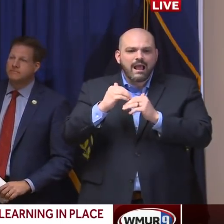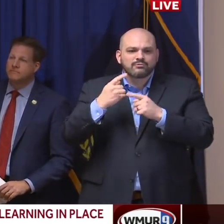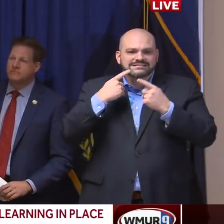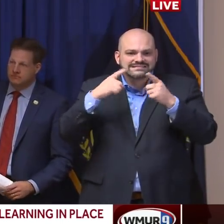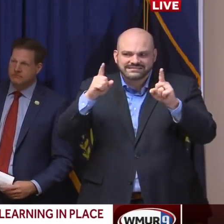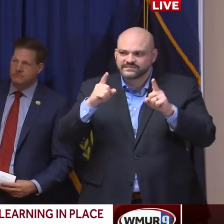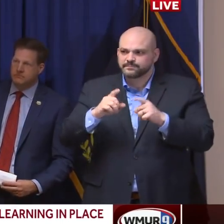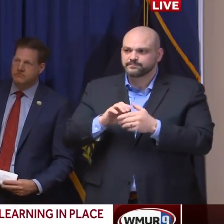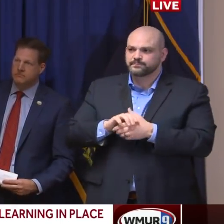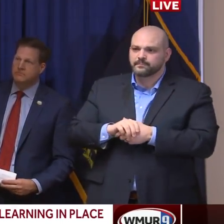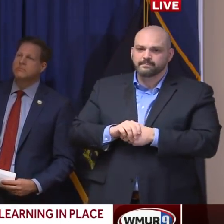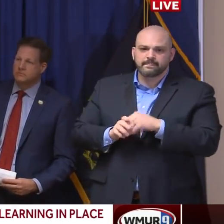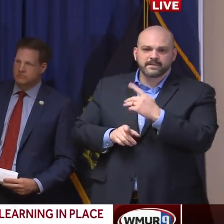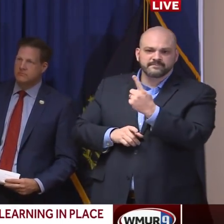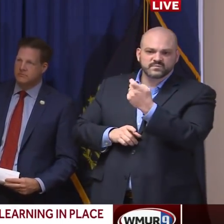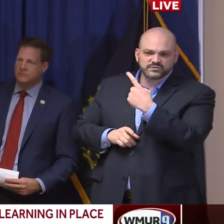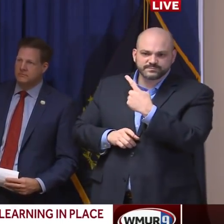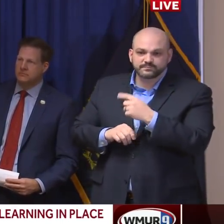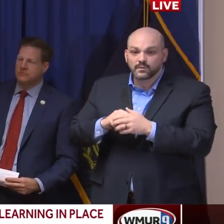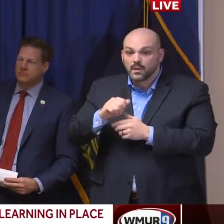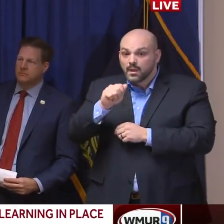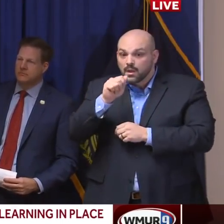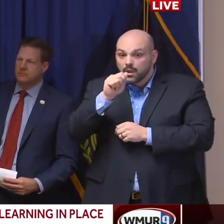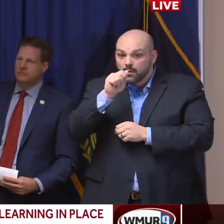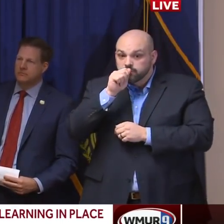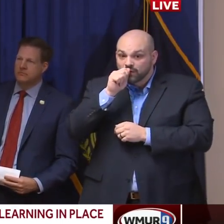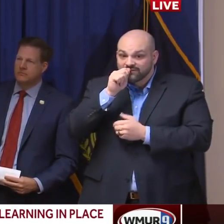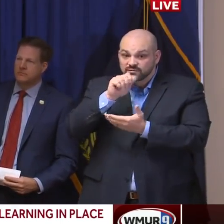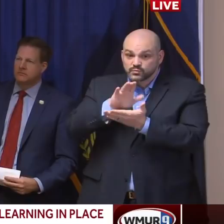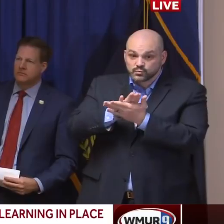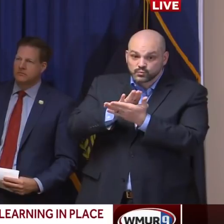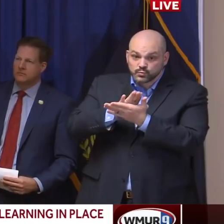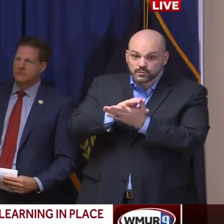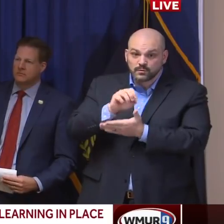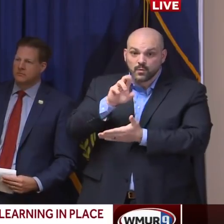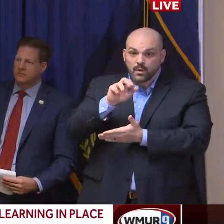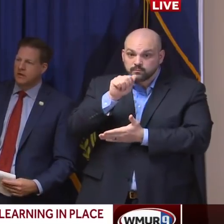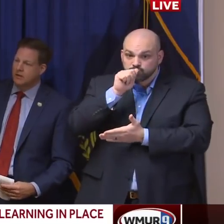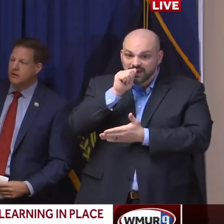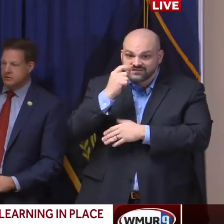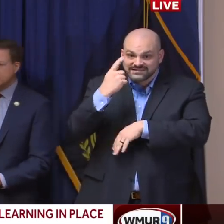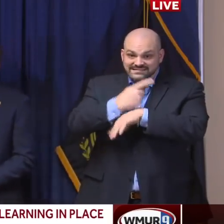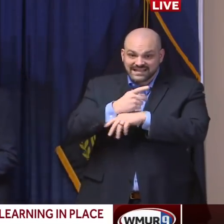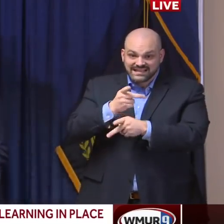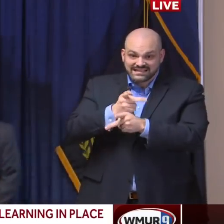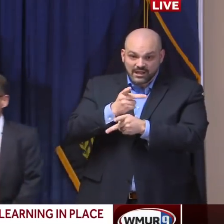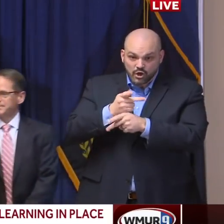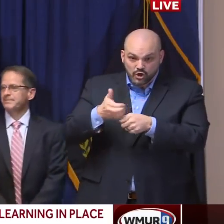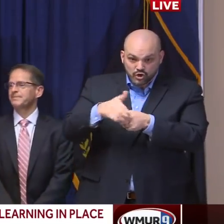WHAT DOES THAT LOOK LIKE, AND HOW CAN THEY BE SUCCESSFUL IN THAT ROLE? WHAT ABOUT PRIVATE CHILDCARE CENTERS, DAYCARES?